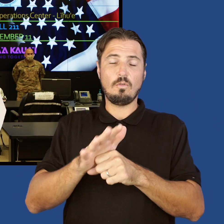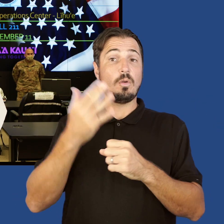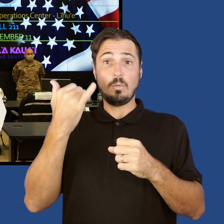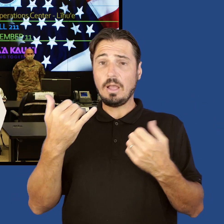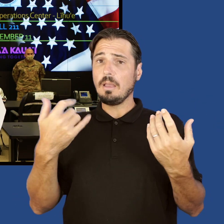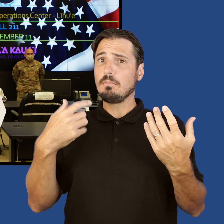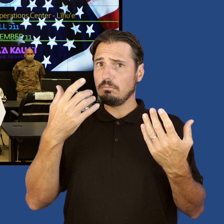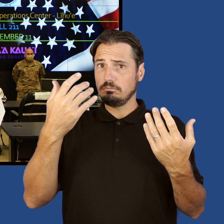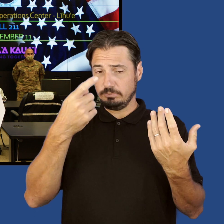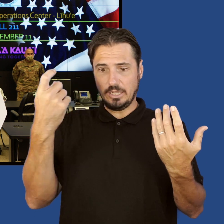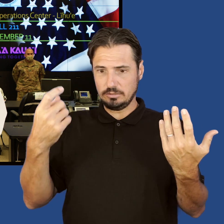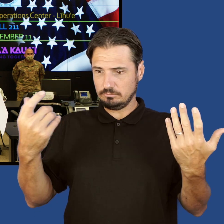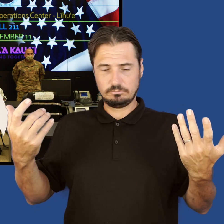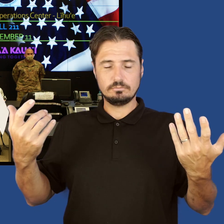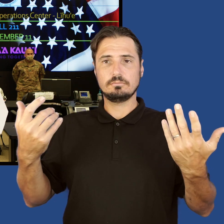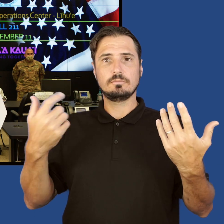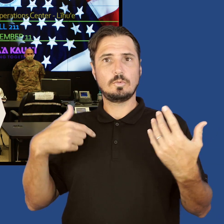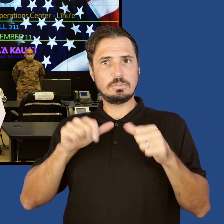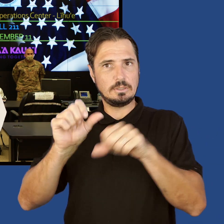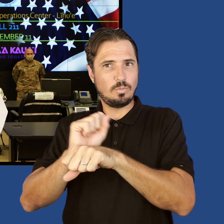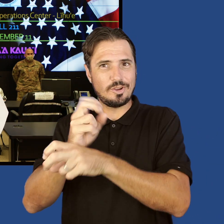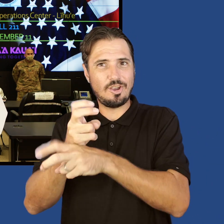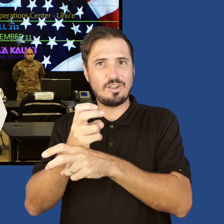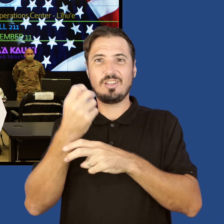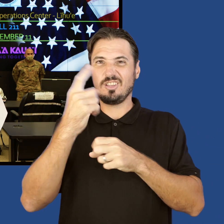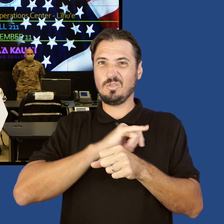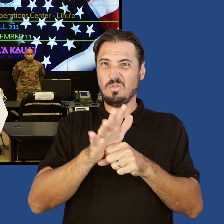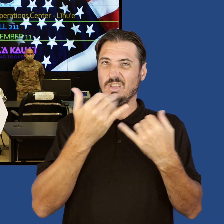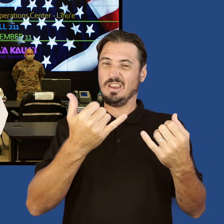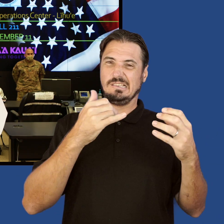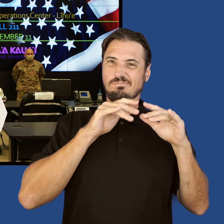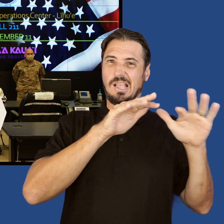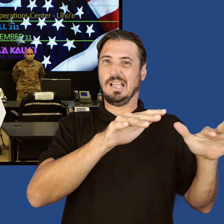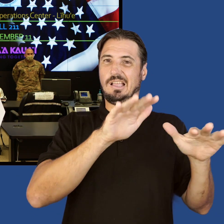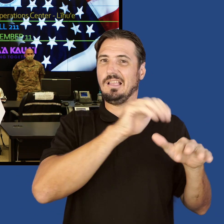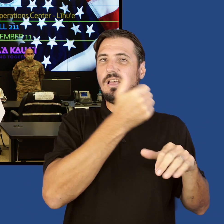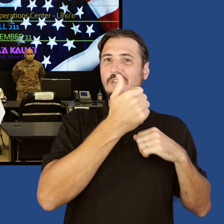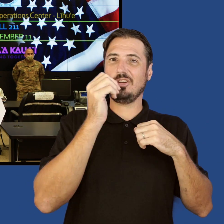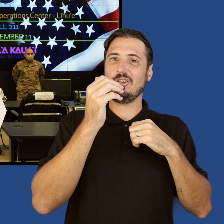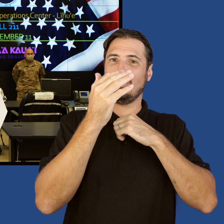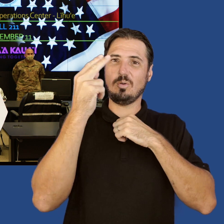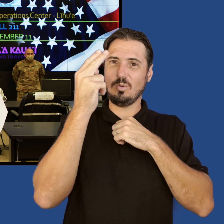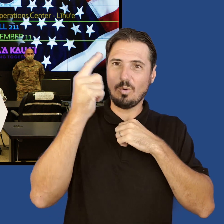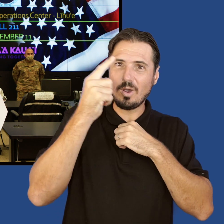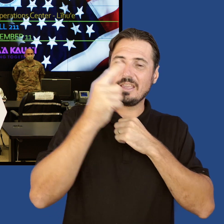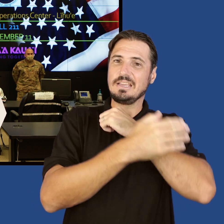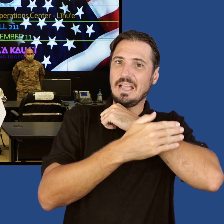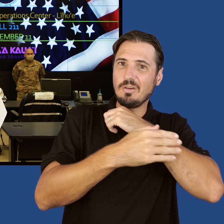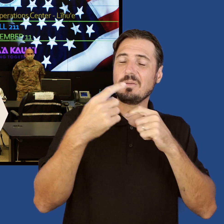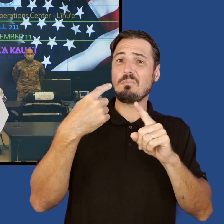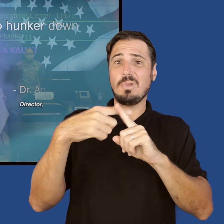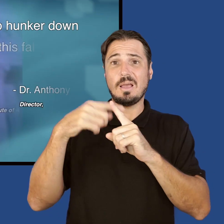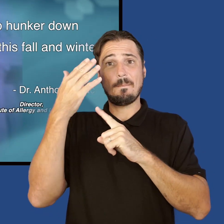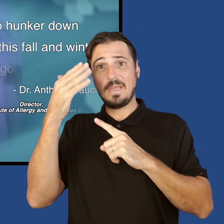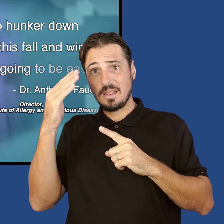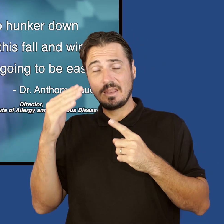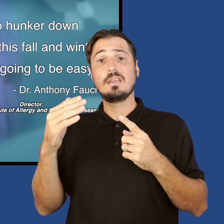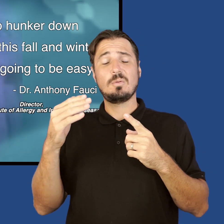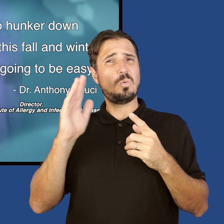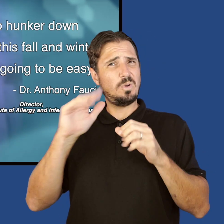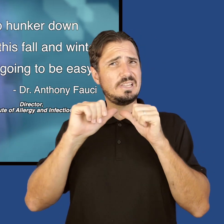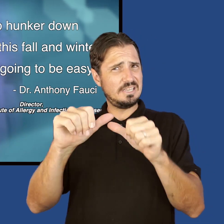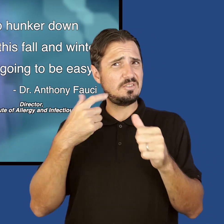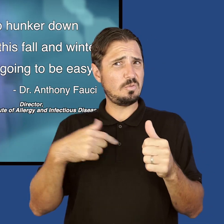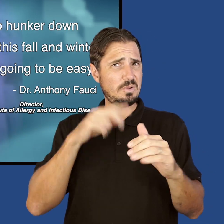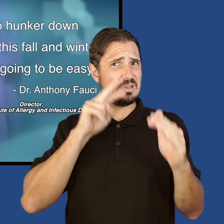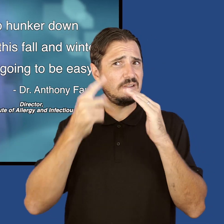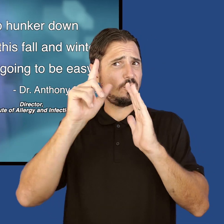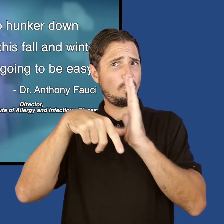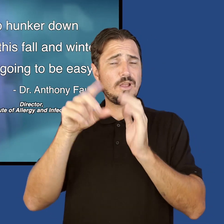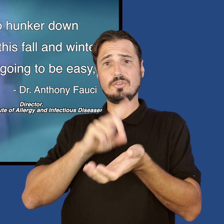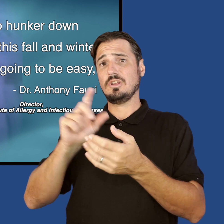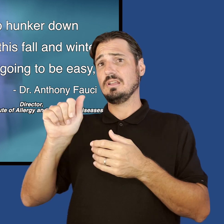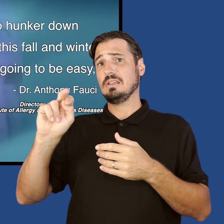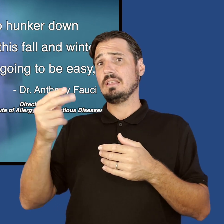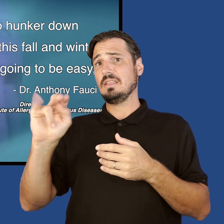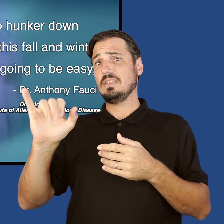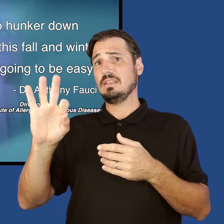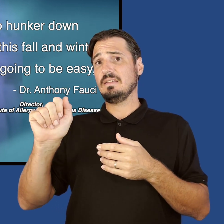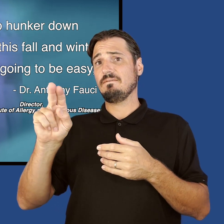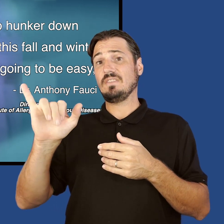COVID-19 is active on all the other Hawai`i counties and across the mainland. And that risk will continue for some time. Dr. Anthony Fauci, the director of the National Institute of Allergy and